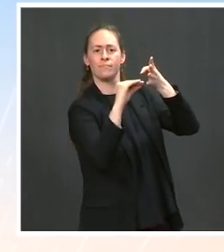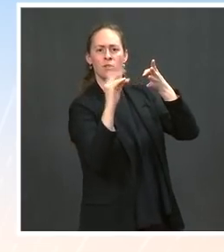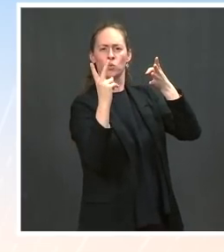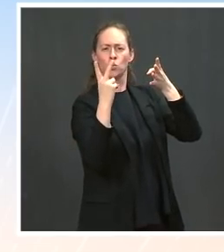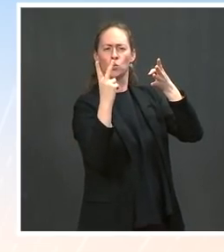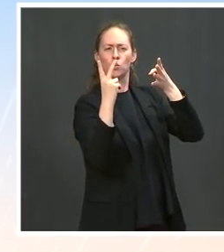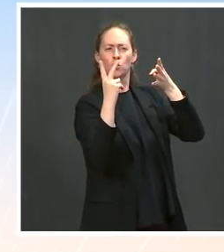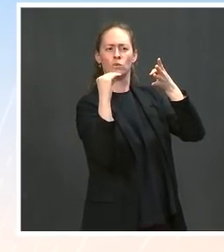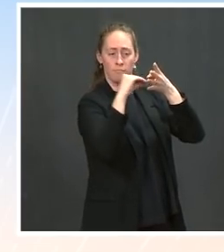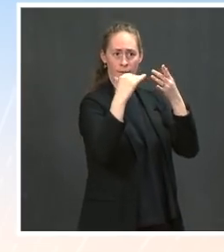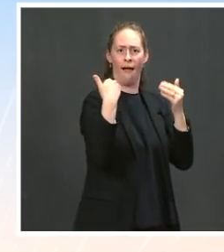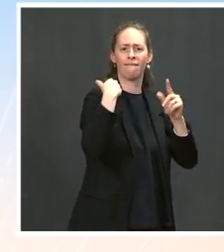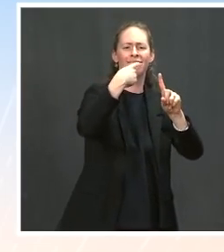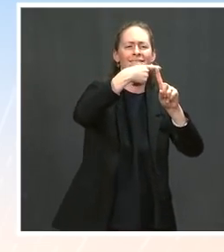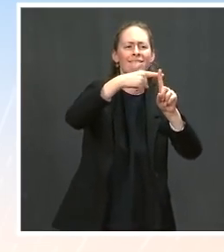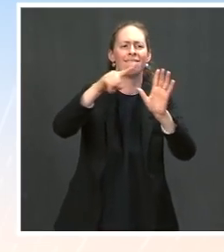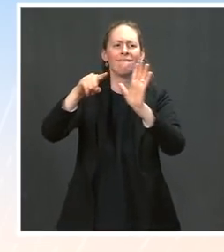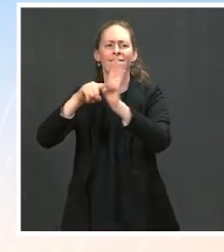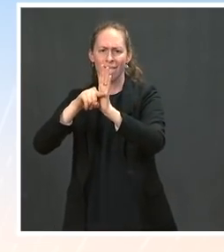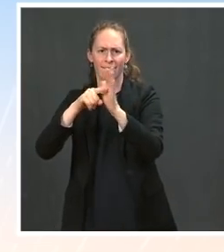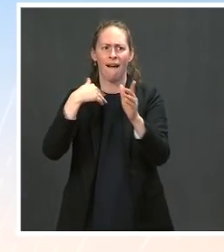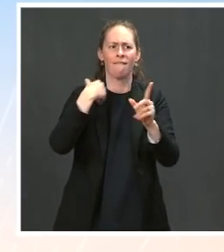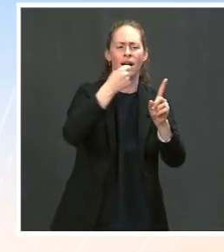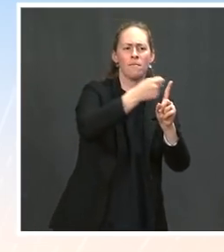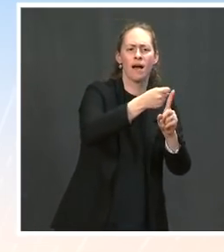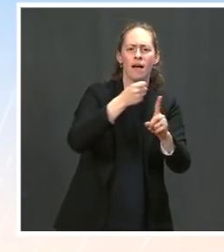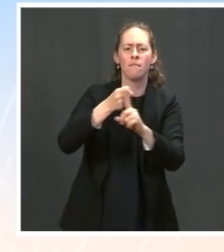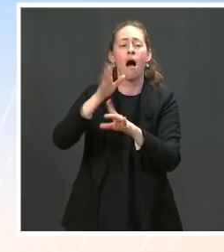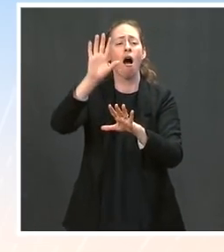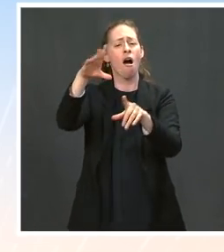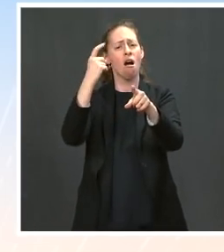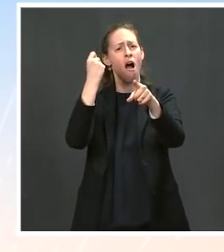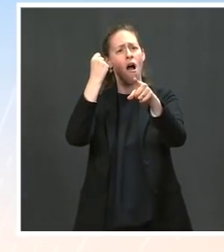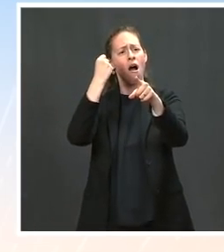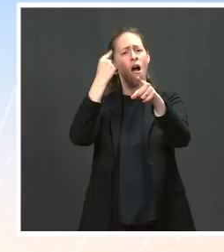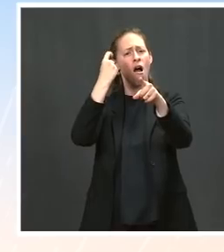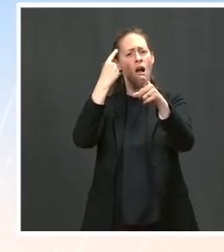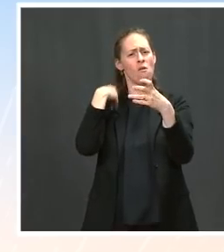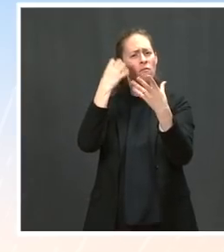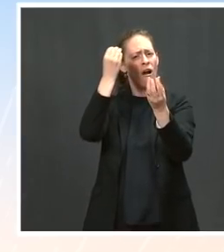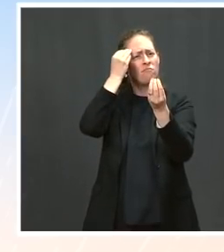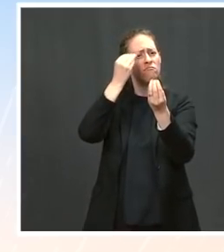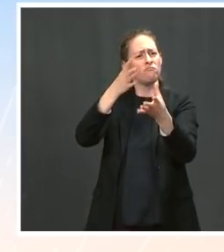he supports decriminalizing marijuana use and automatically expunging any prior criminal records.